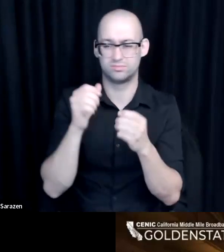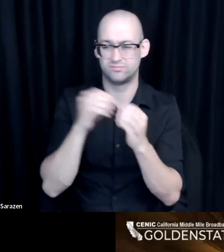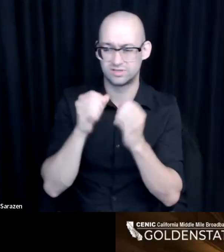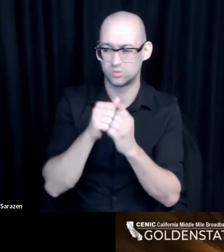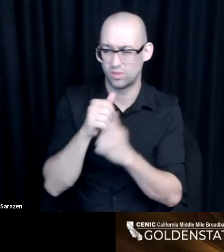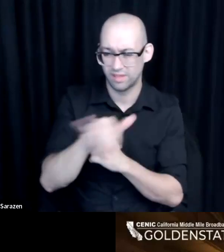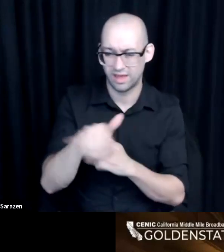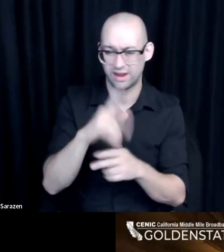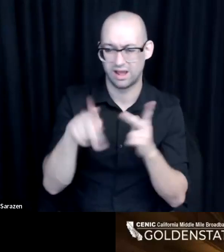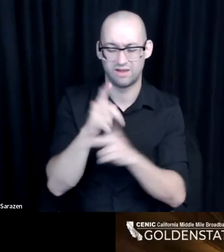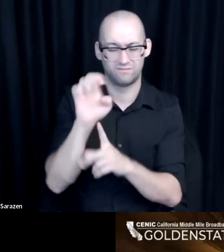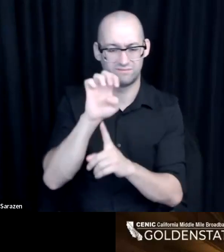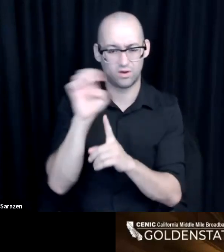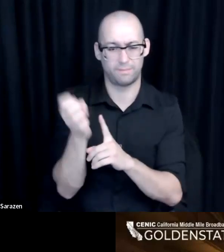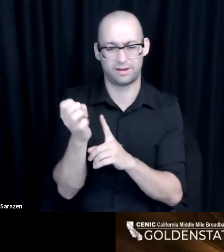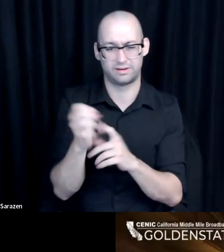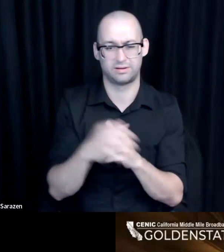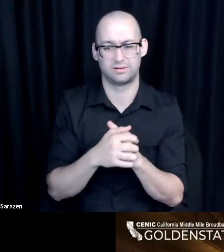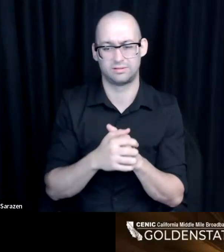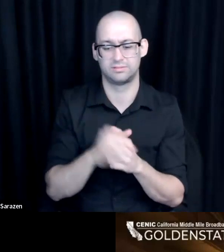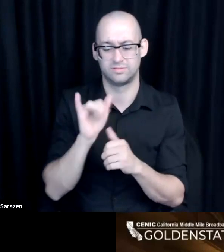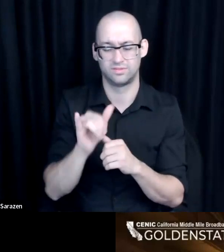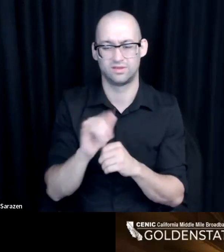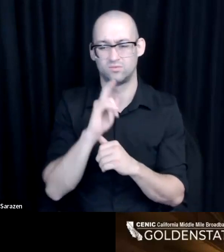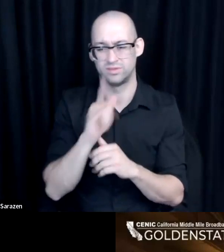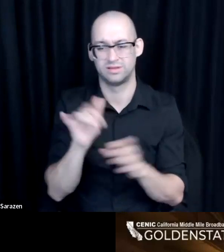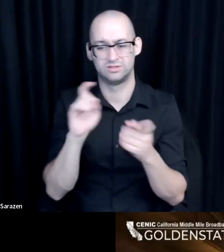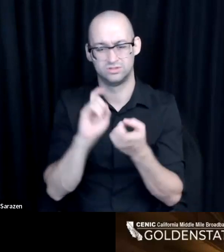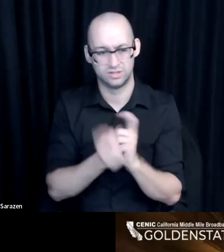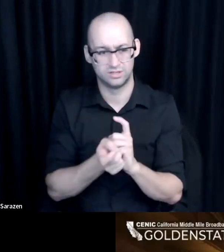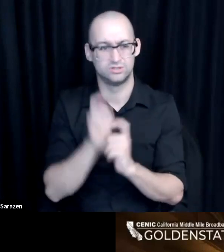of environment or this type of geography? And it's really changed, you know, that group's perspective